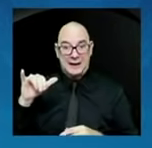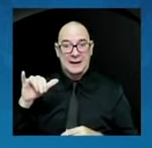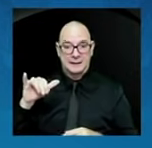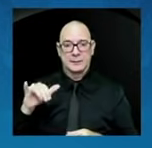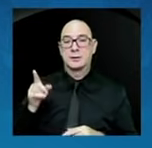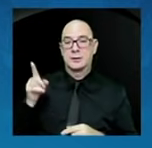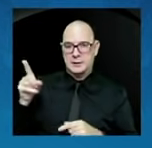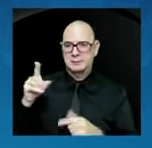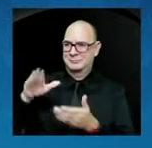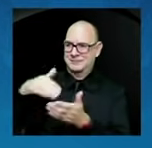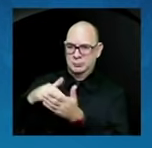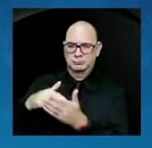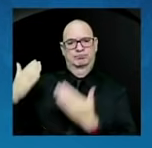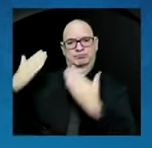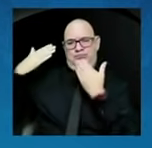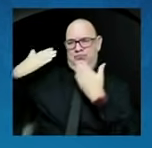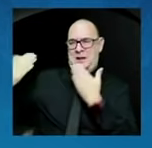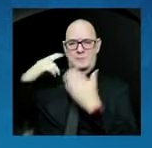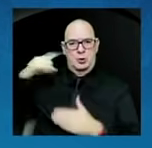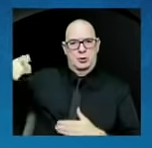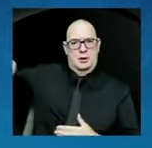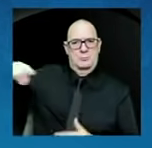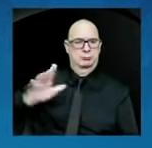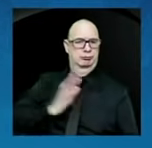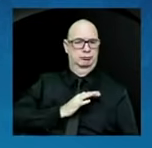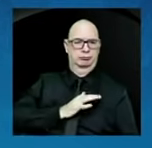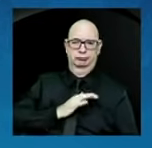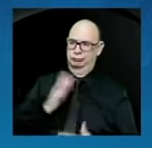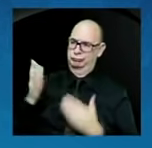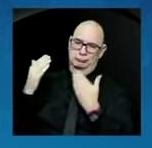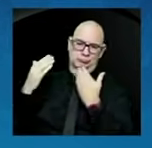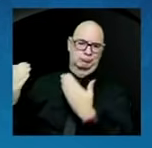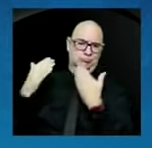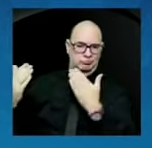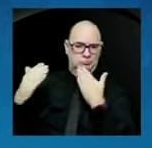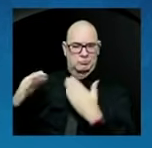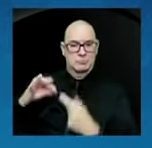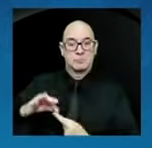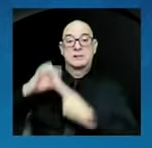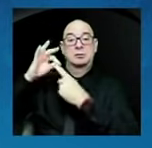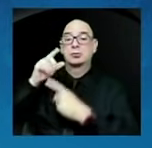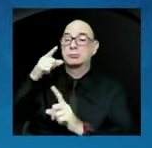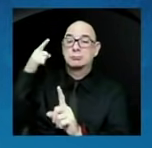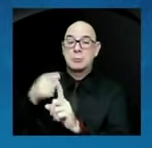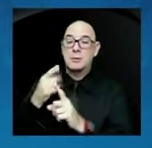ADMINISTRATION, THANK YOU TO THE UNITED STATES GEOLOGICAL SURVE UNITED STAS GEOLOGICAL SURVEY, AND, AGAIN, THANK YOU TO ALL AT